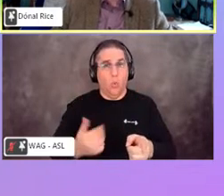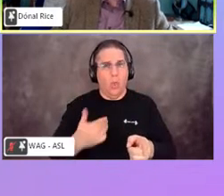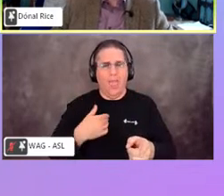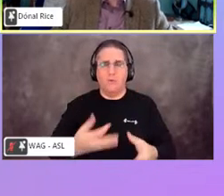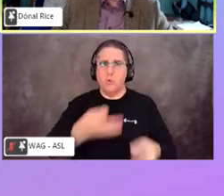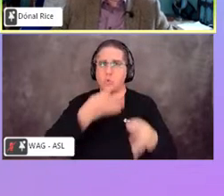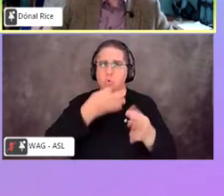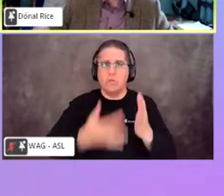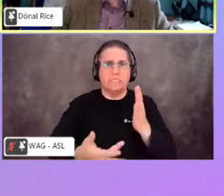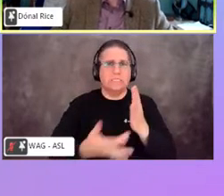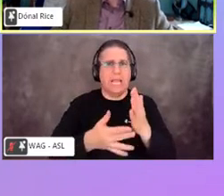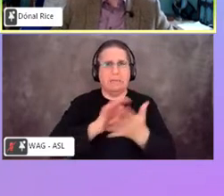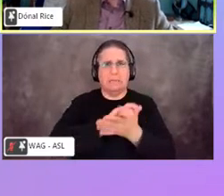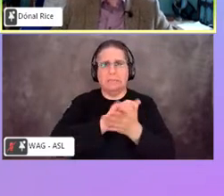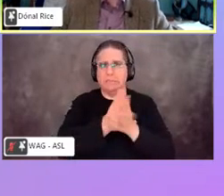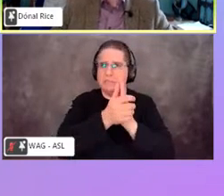characteristics. I still notice for example